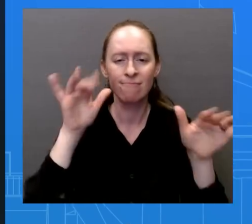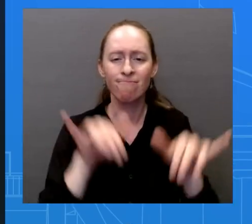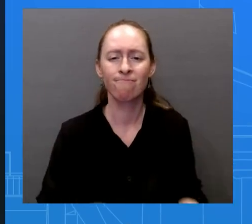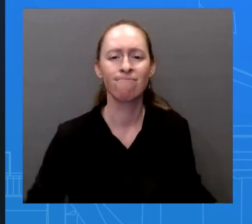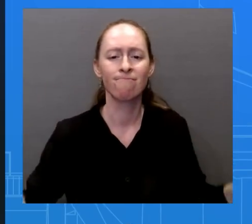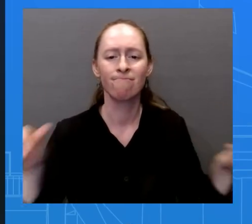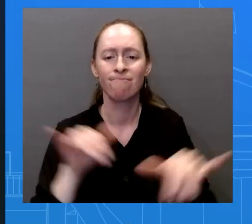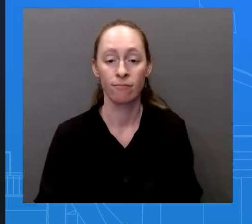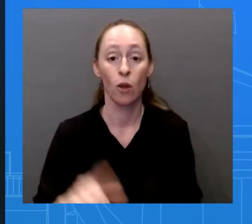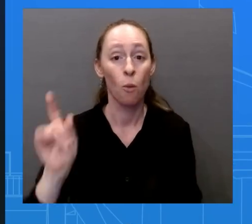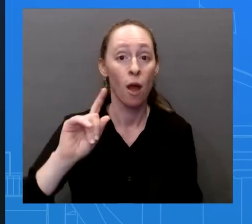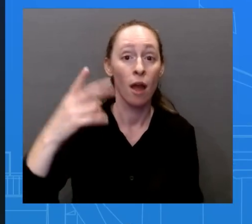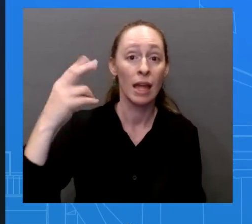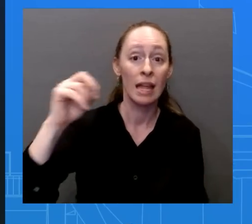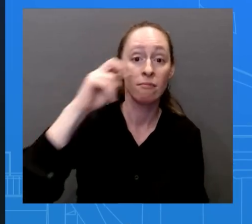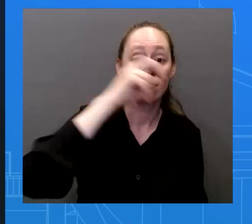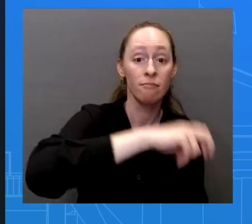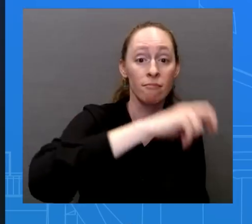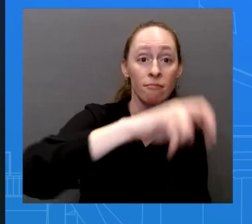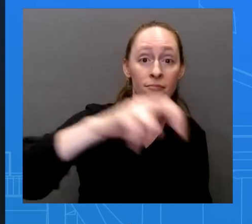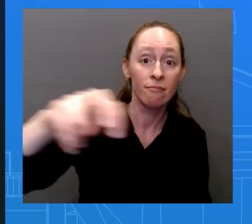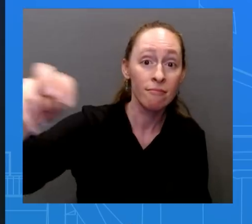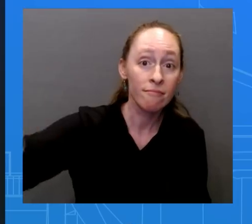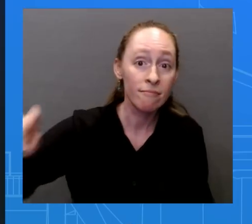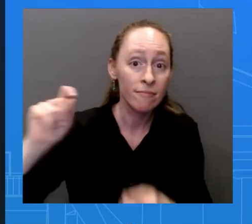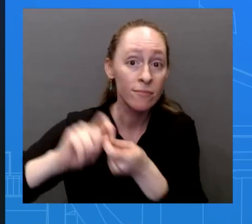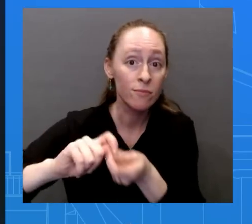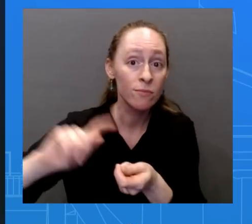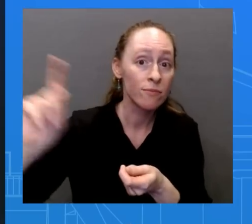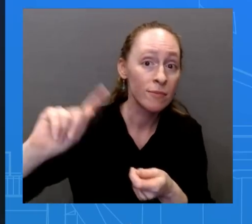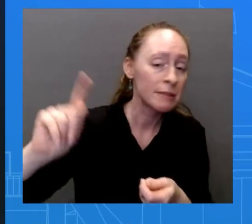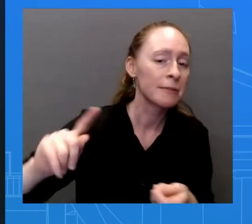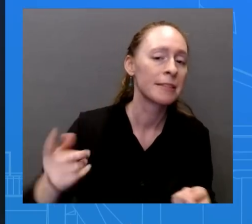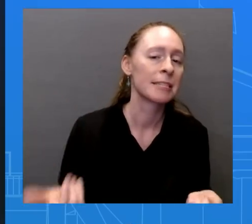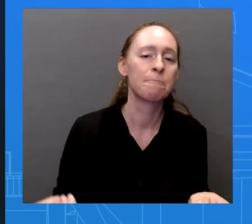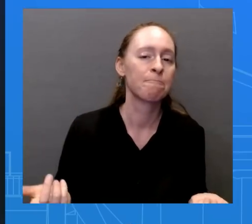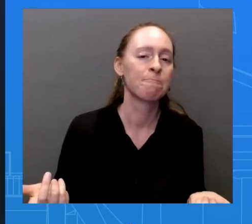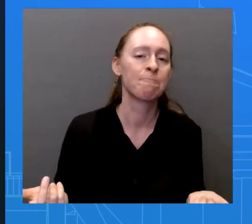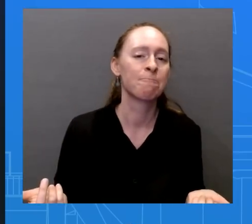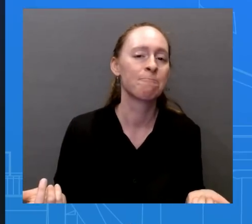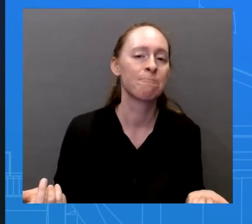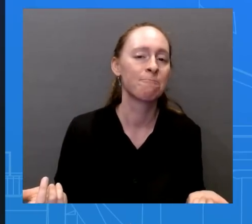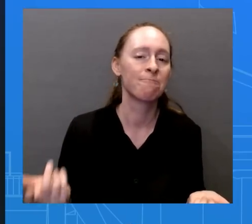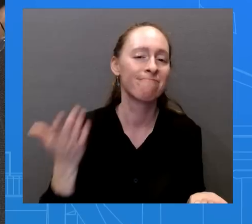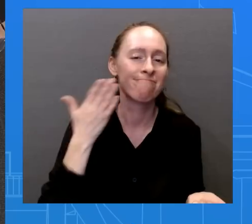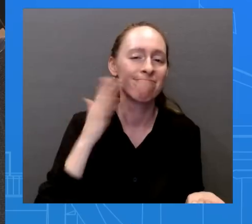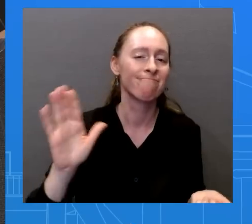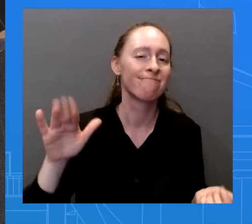But, of course, the President loves being out there. And you will see -- you'll continue to see the President traveling. The Press: I guess I was just wondering, you know,